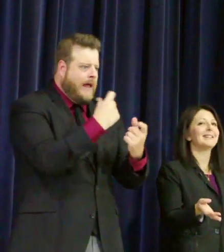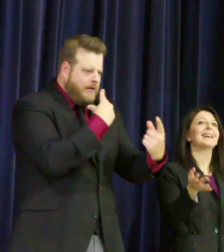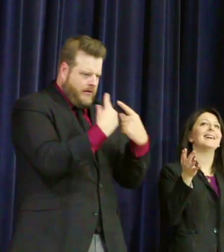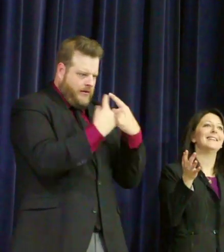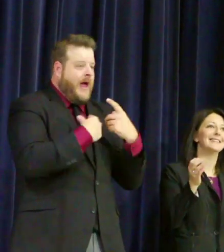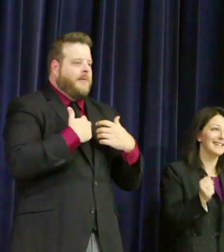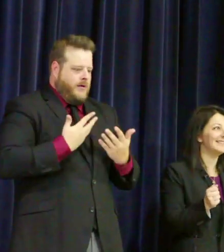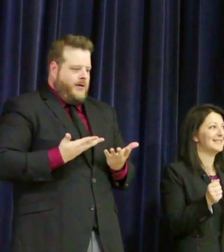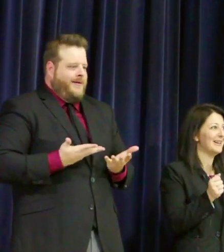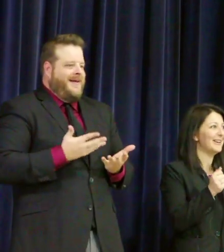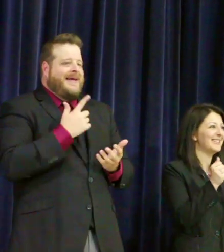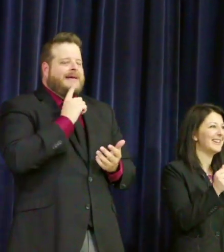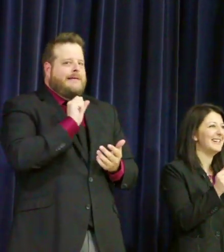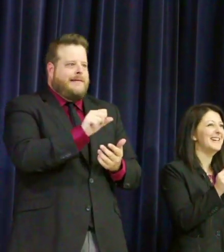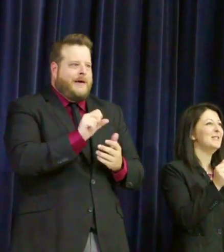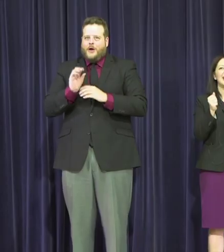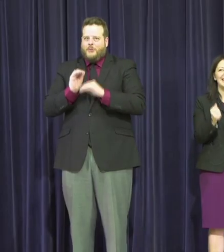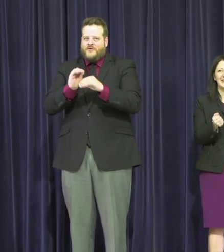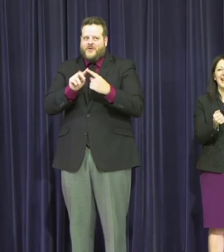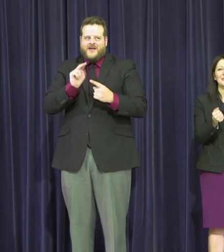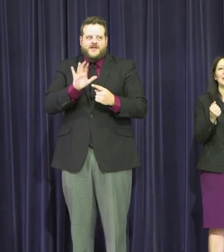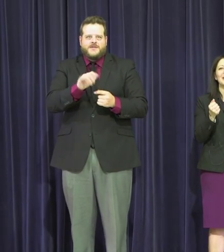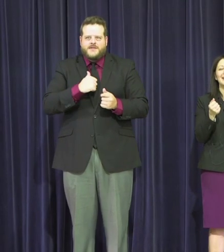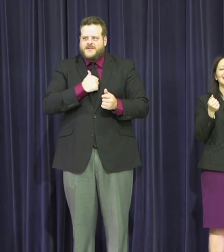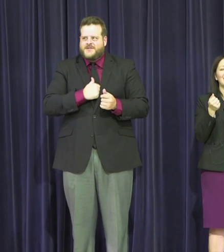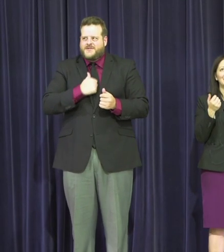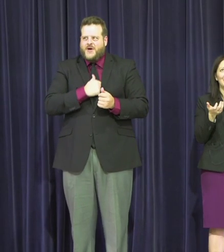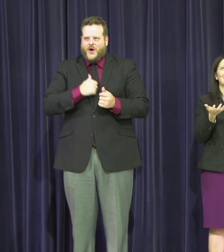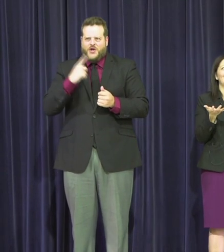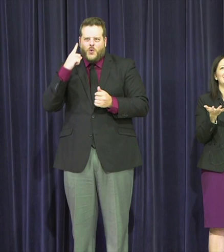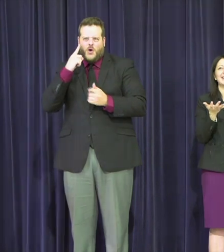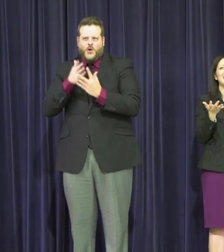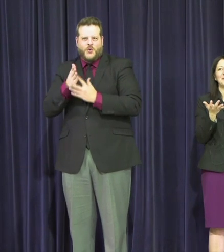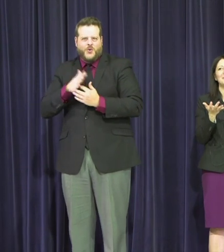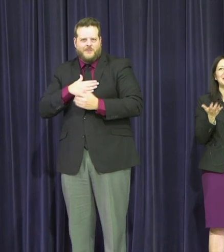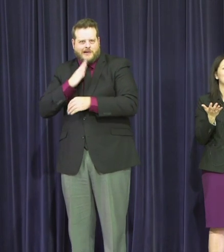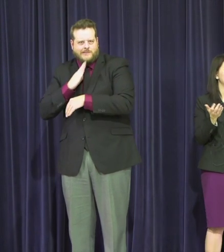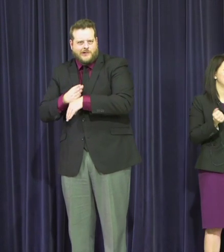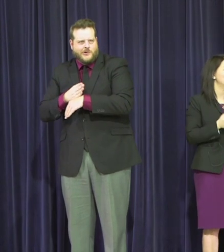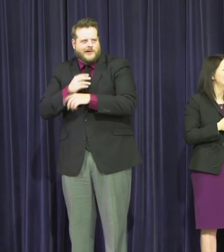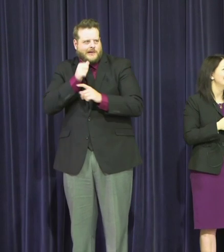Ahh, yes we are. Sorry you had to hear that through my daughter, and not from me personally.